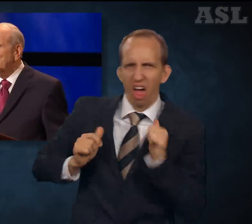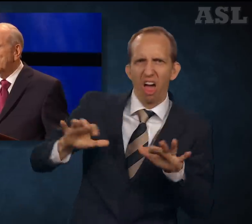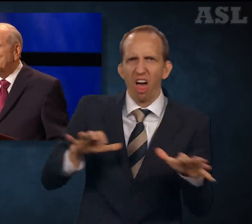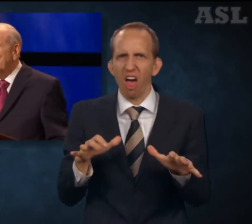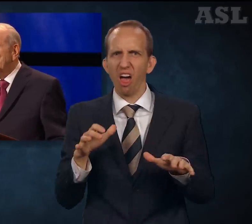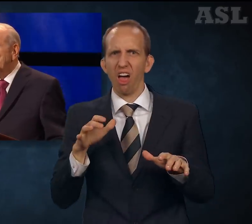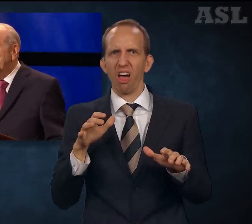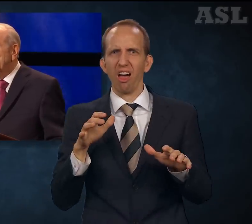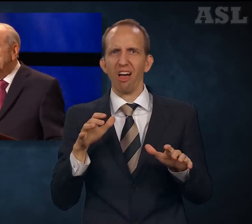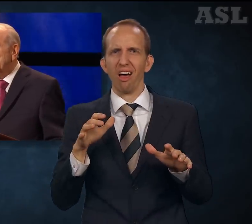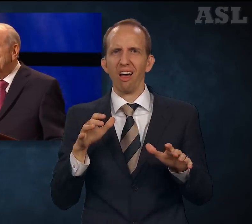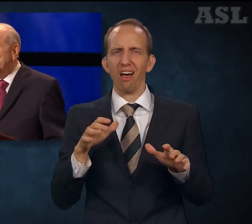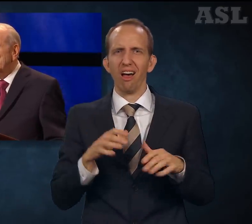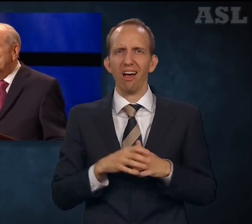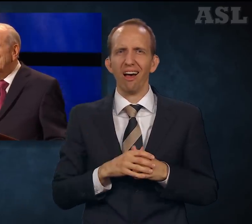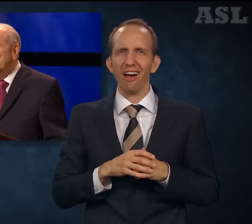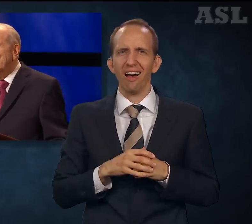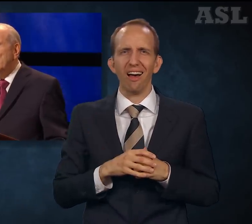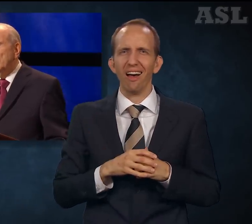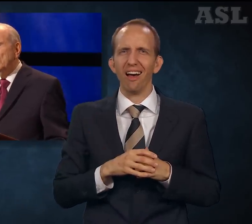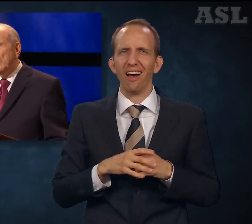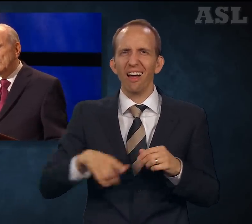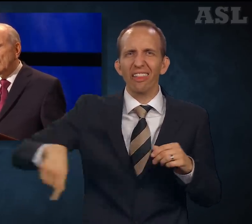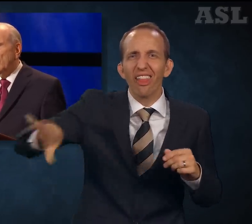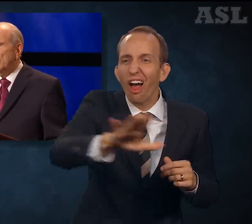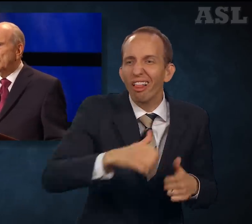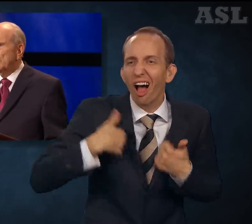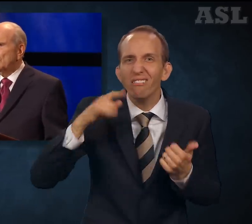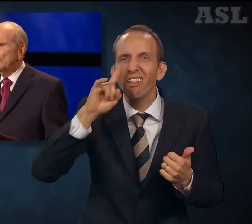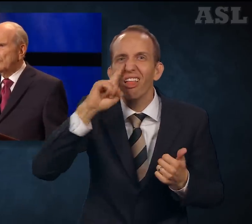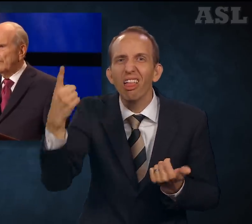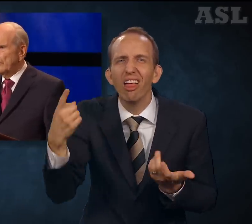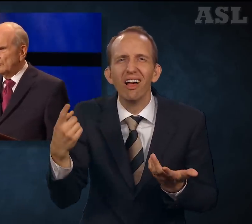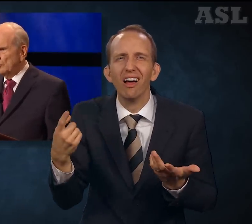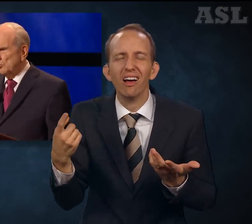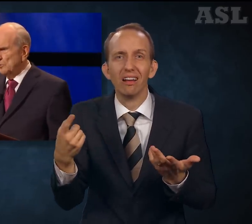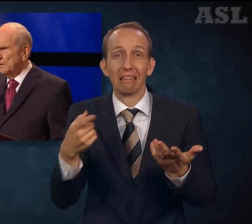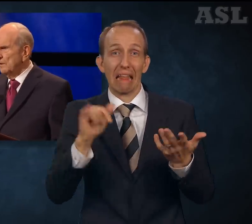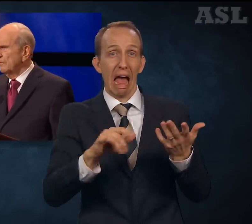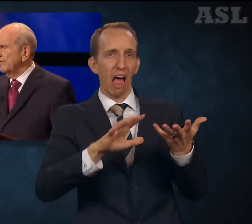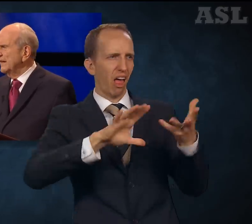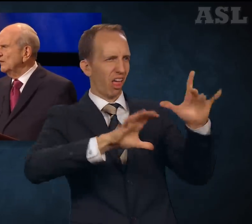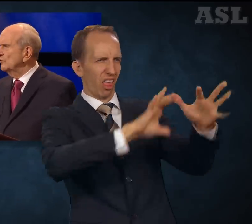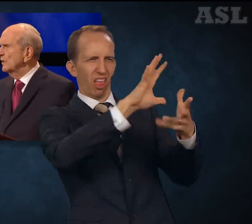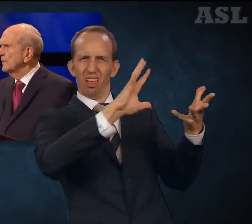EXCEPT YOU IS LEADING A FUN, ADVENTUROUS AND EXCITING